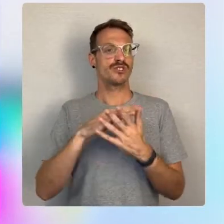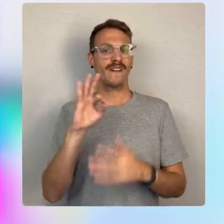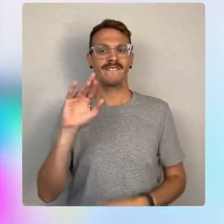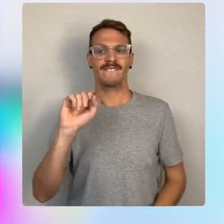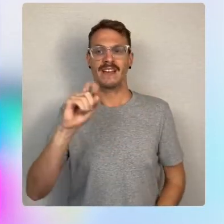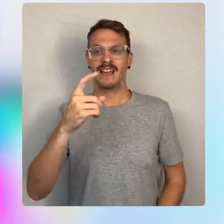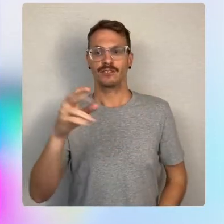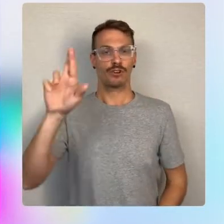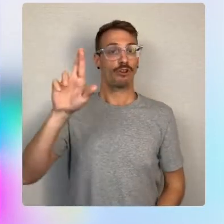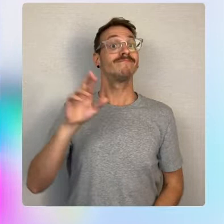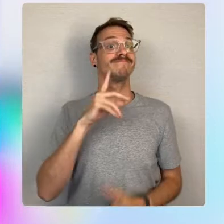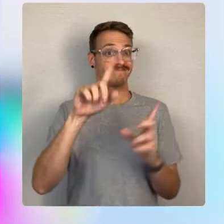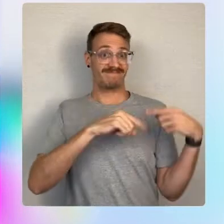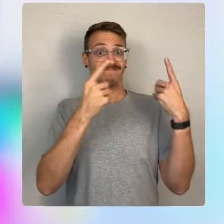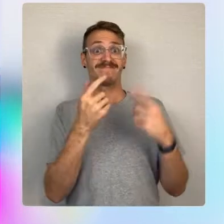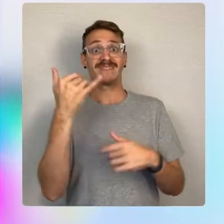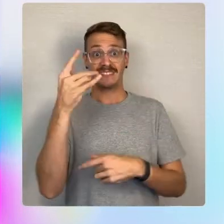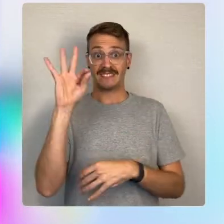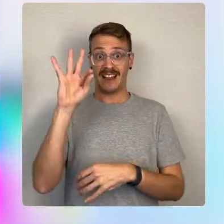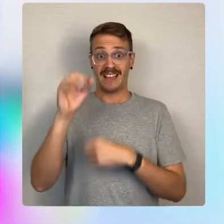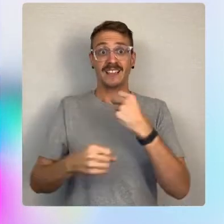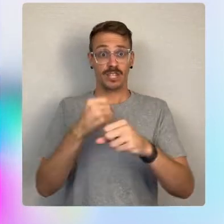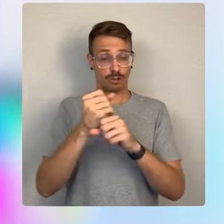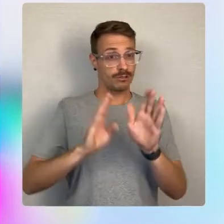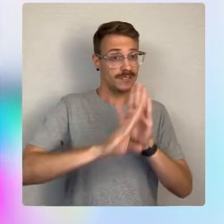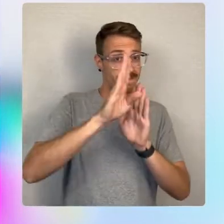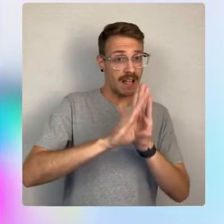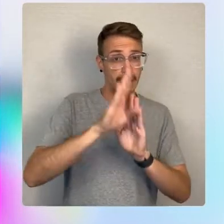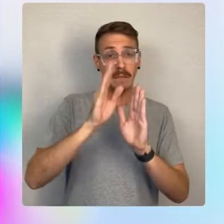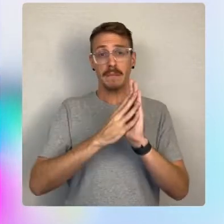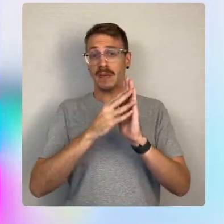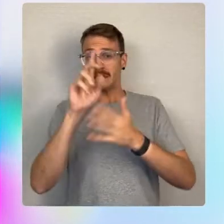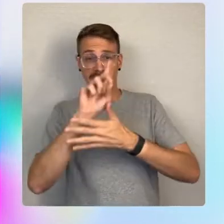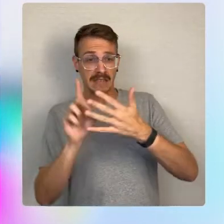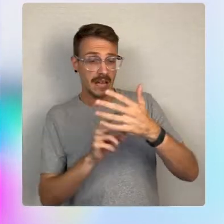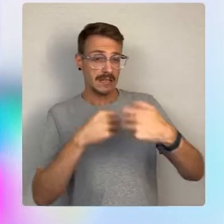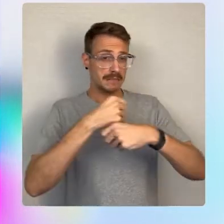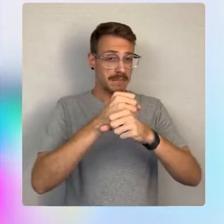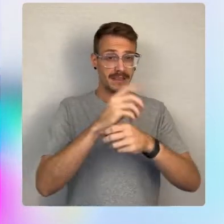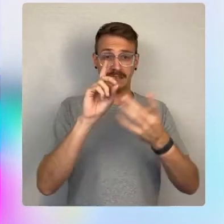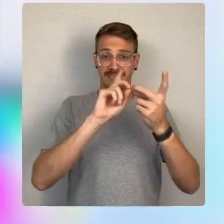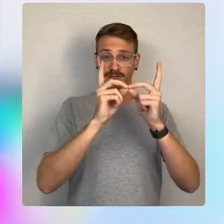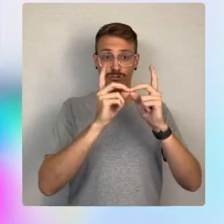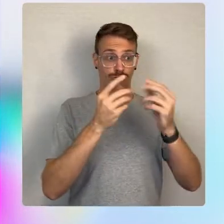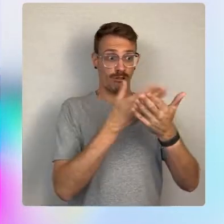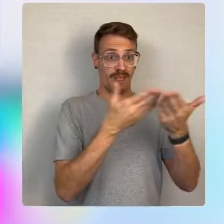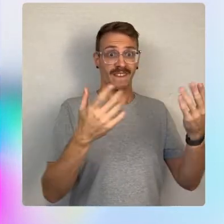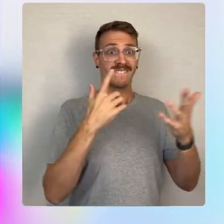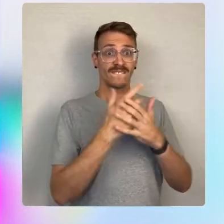He has spent the past nine years developing, designing, and producing digital content for virtual reality,